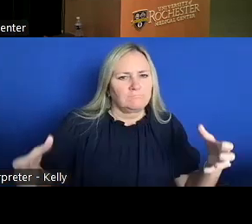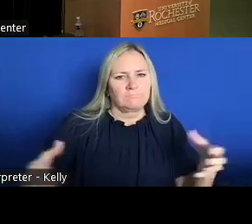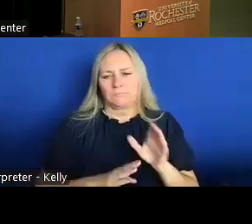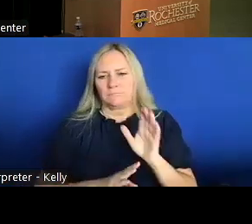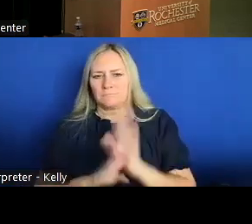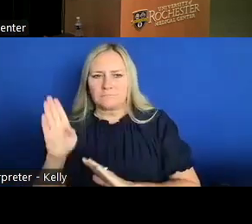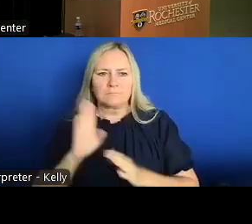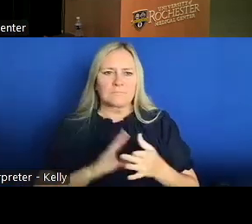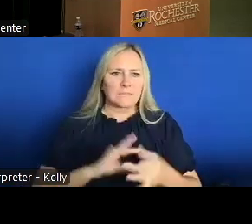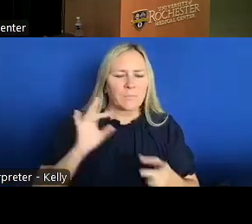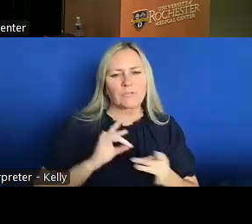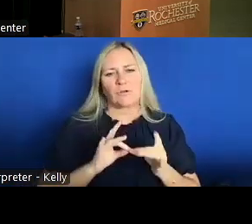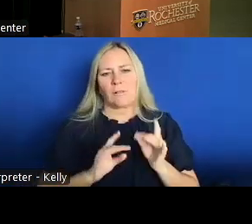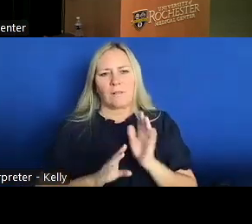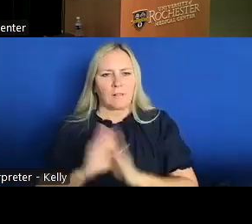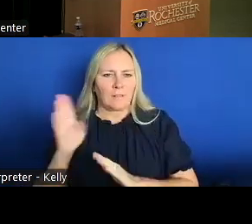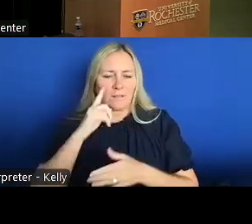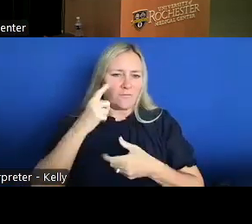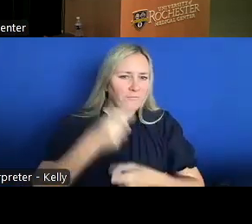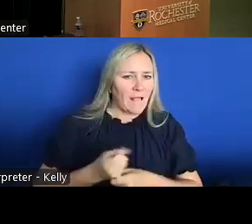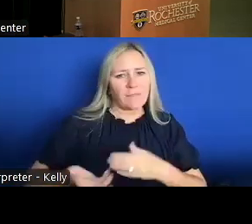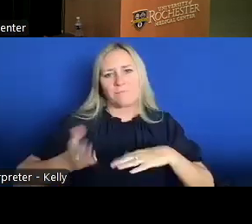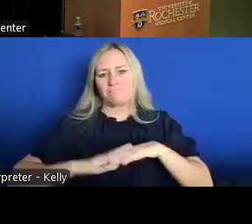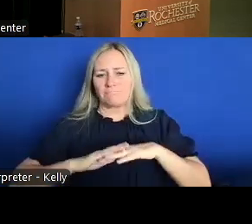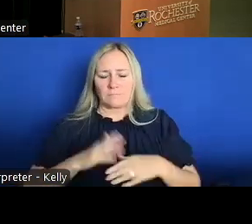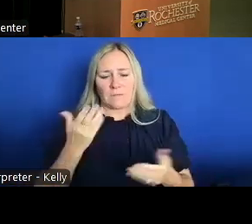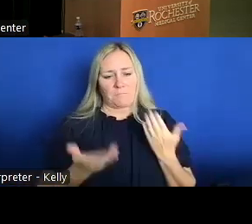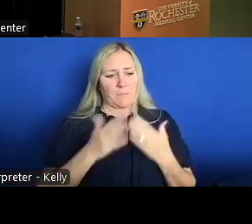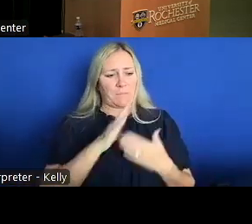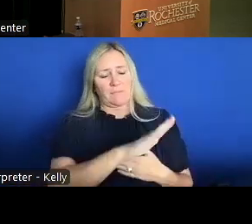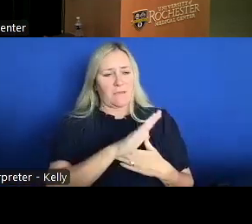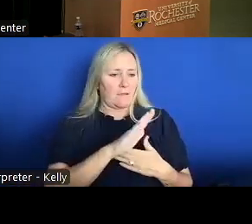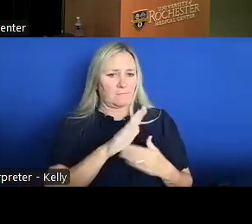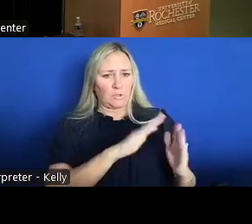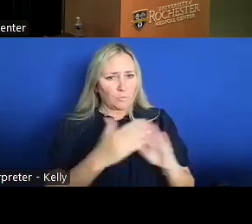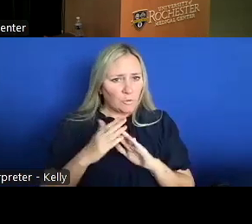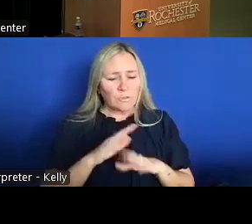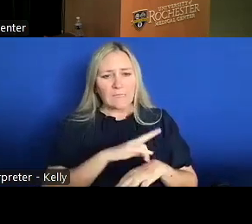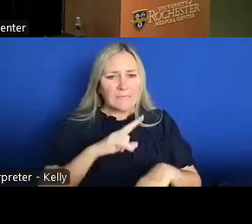Faith might be through their community community Through nature or other forms it inspires new